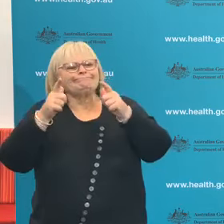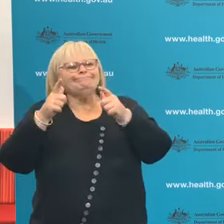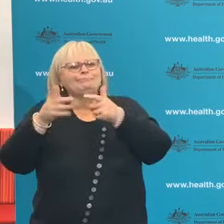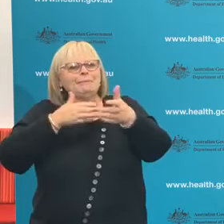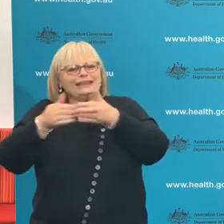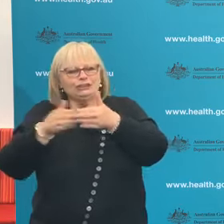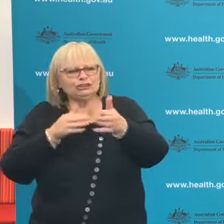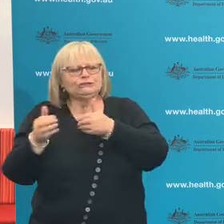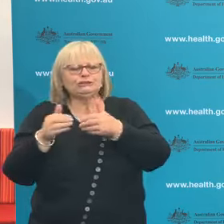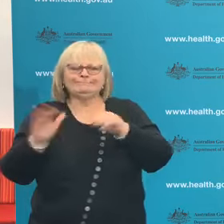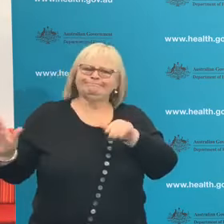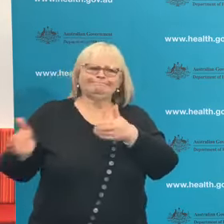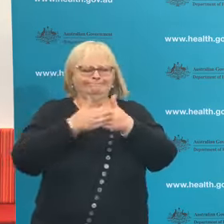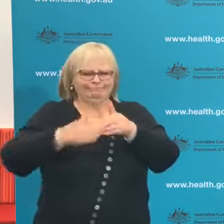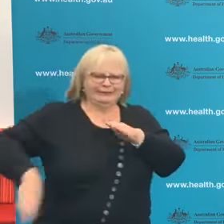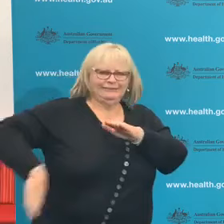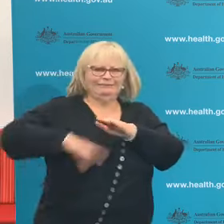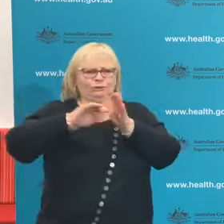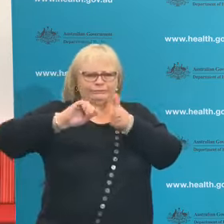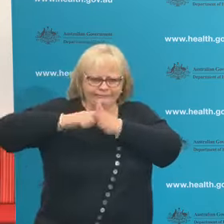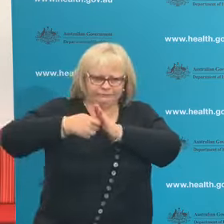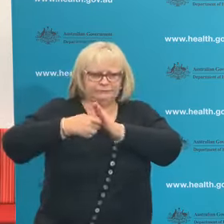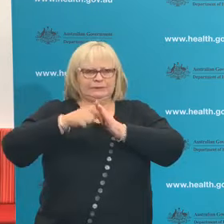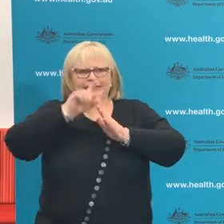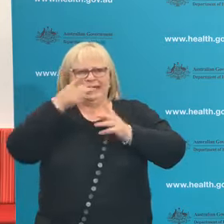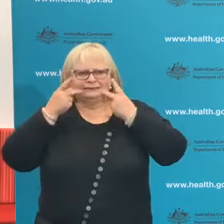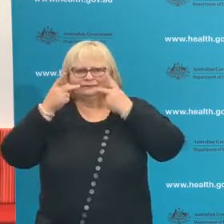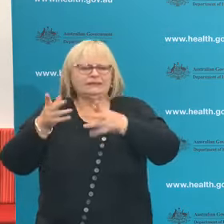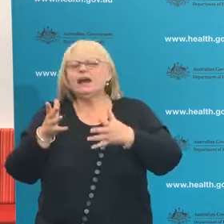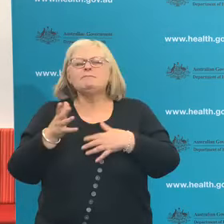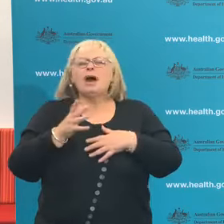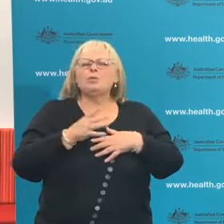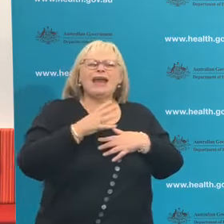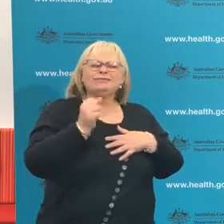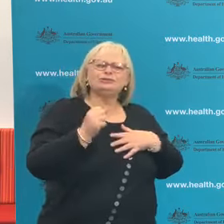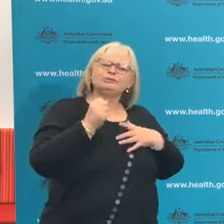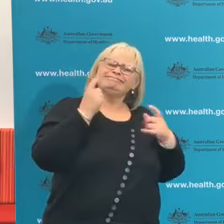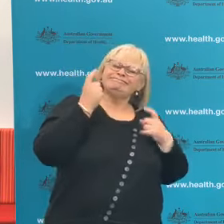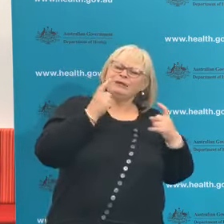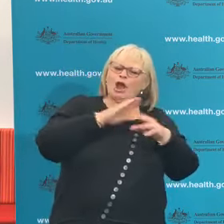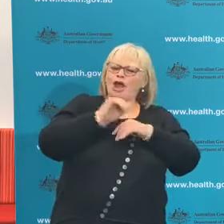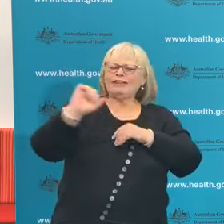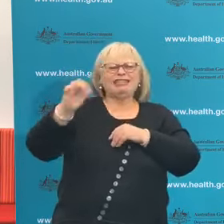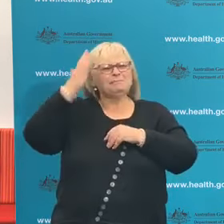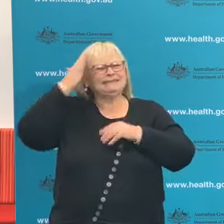of the residents, but we think it has to be weighed up against the mental health of the residents as well.